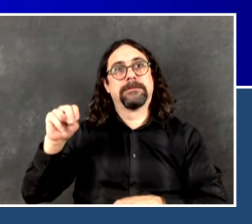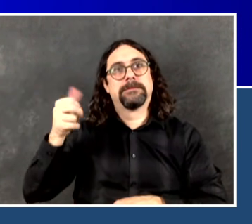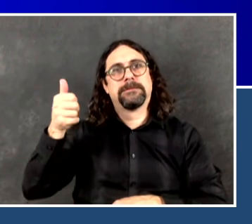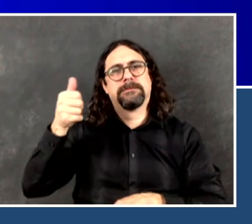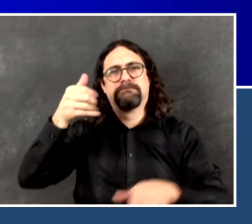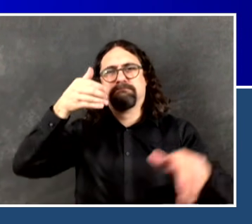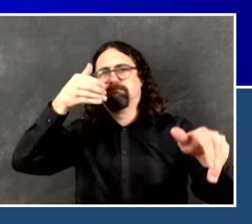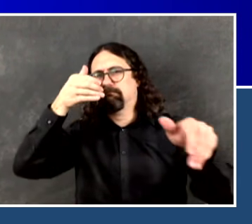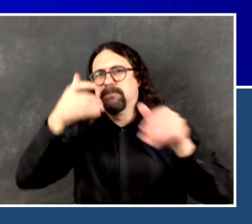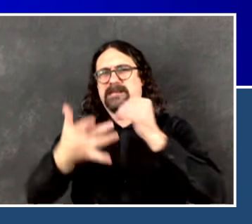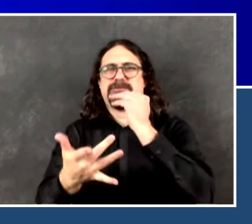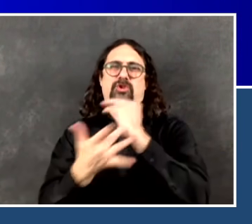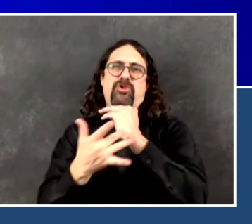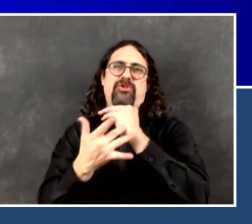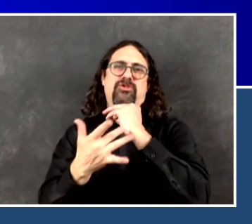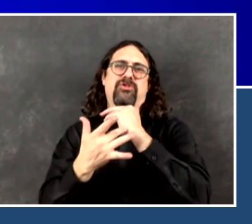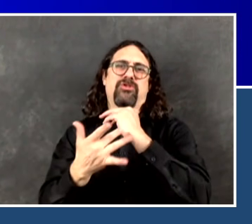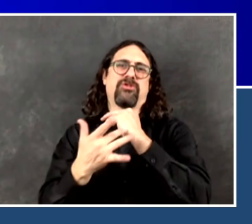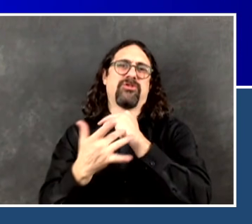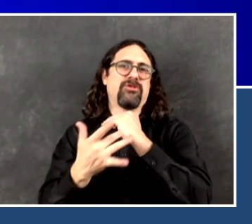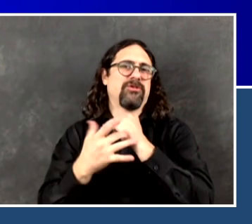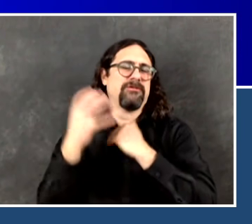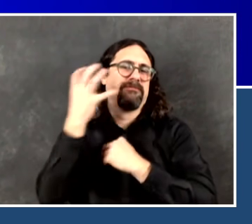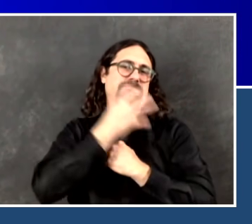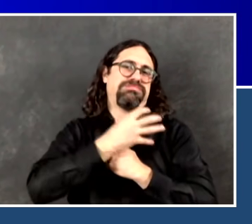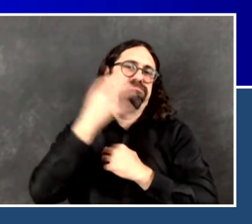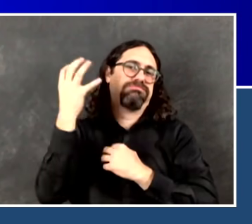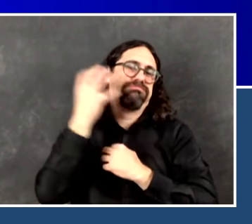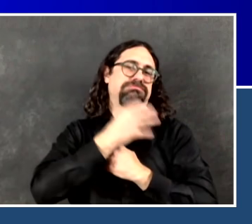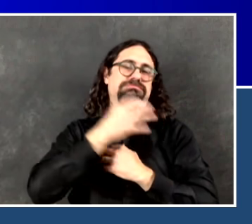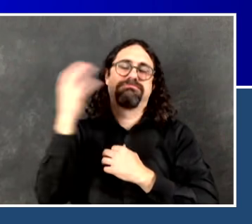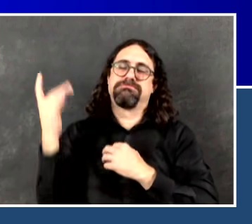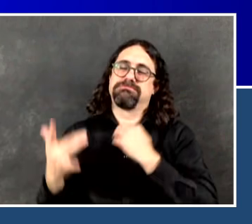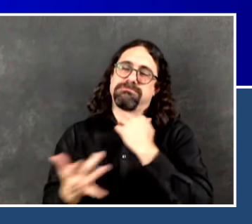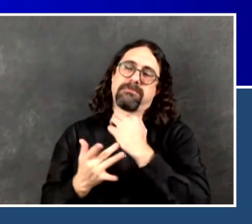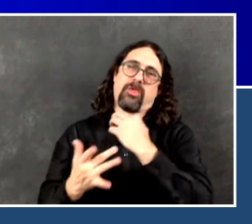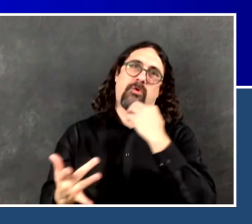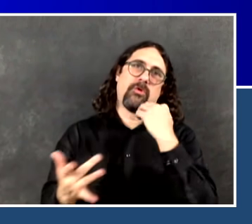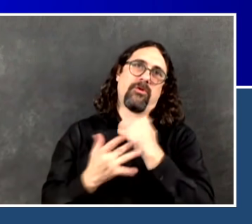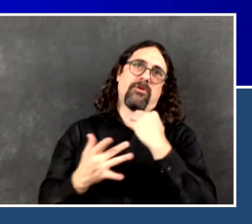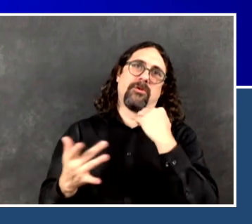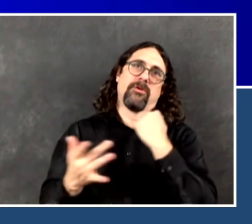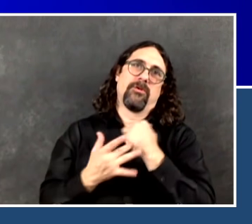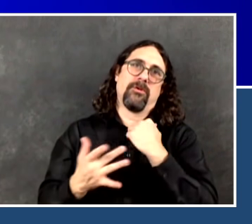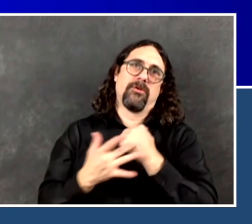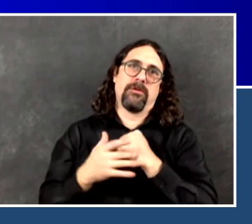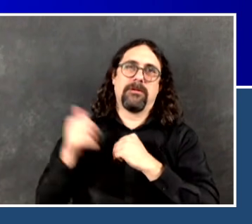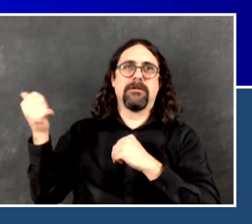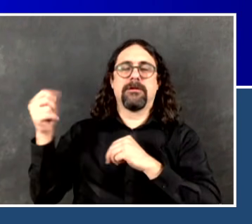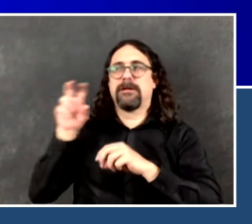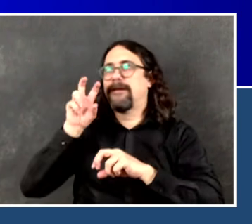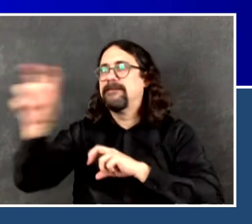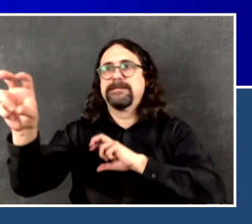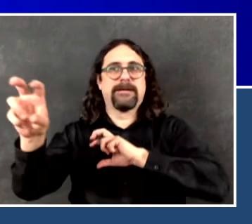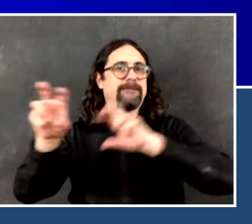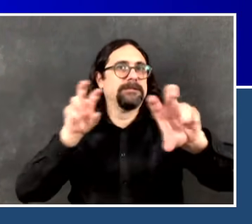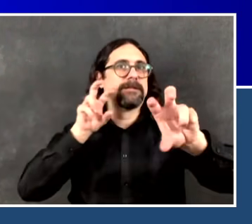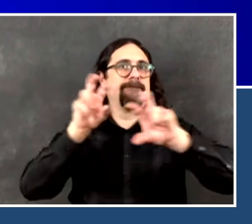TECHNOLOGY COMMUNITY. SOME CONSIDER HIM THE GOD FATHER OF THE NEW YORK CITY TECH SCENE. SHE WAS AN EARLY STAGE INVESTORS